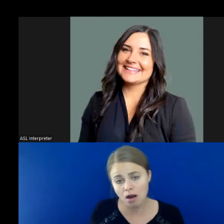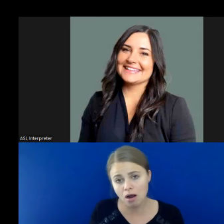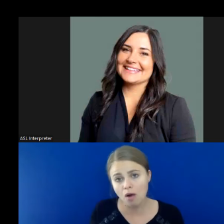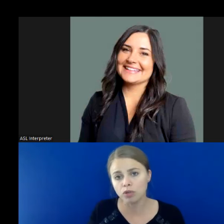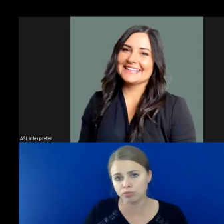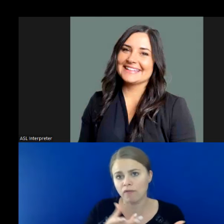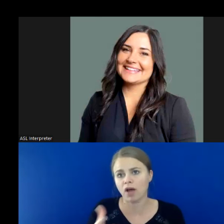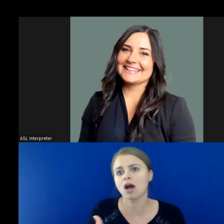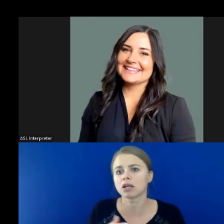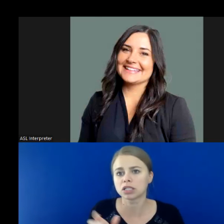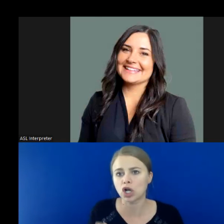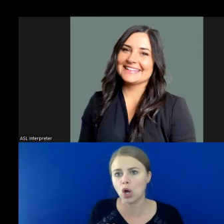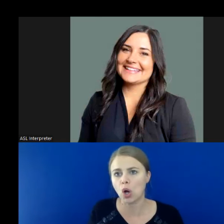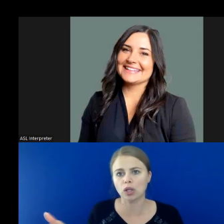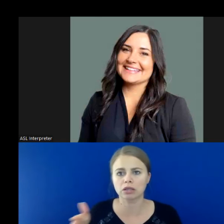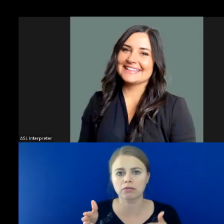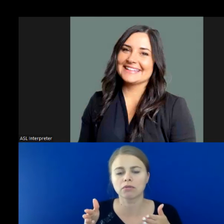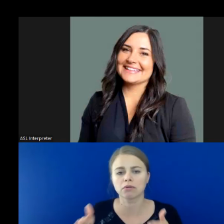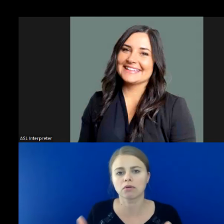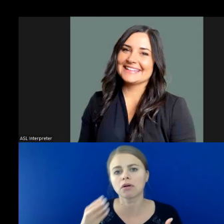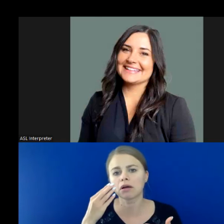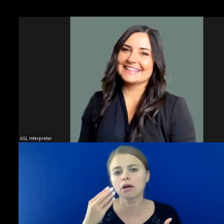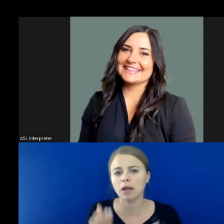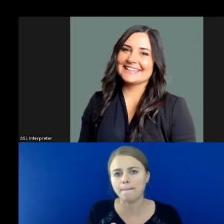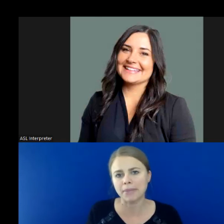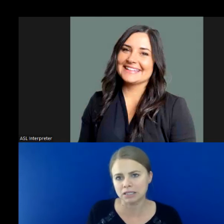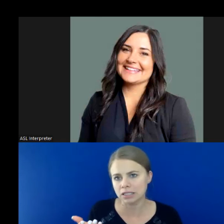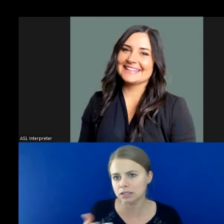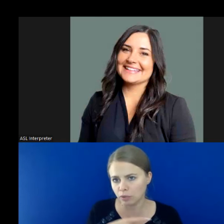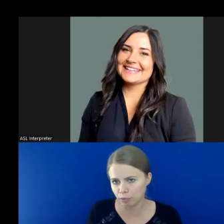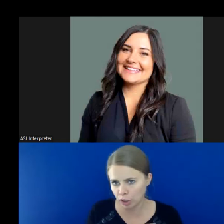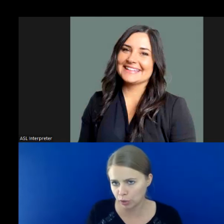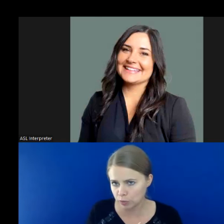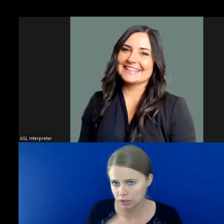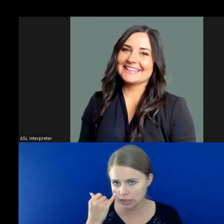Advancing slides that you couldn't do. Taking the interactive knowledge checks,